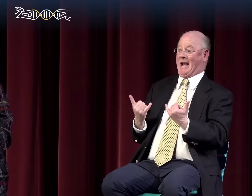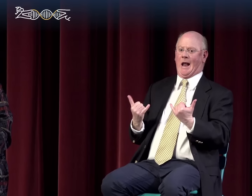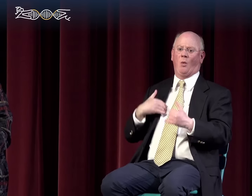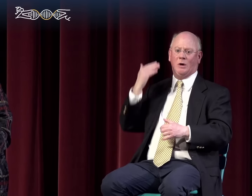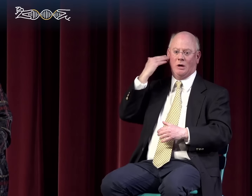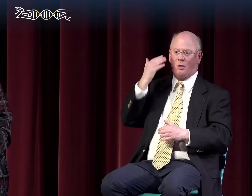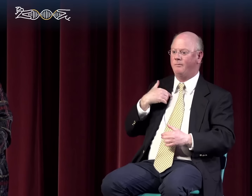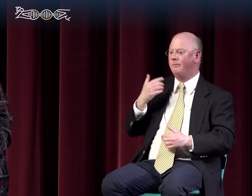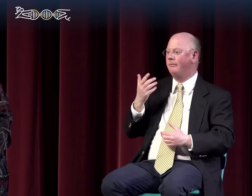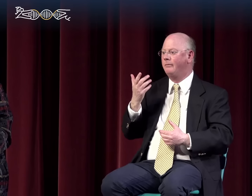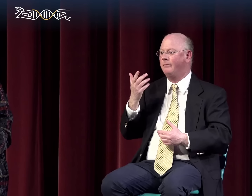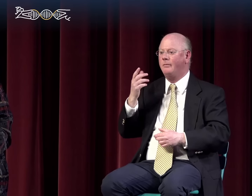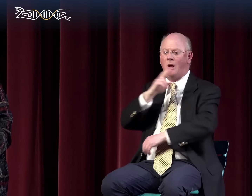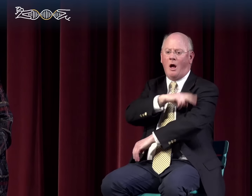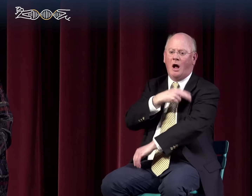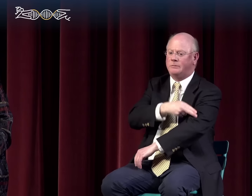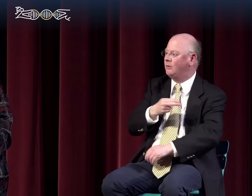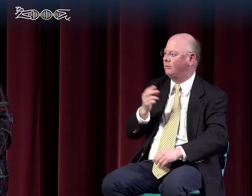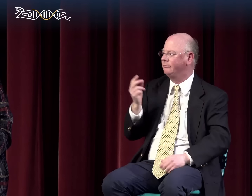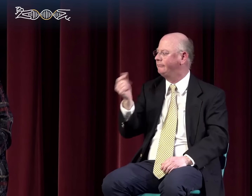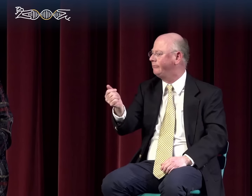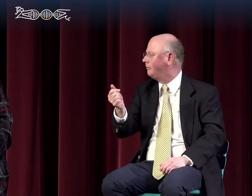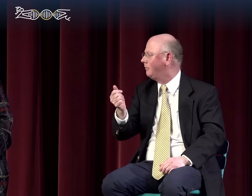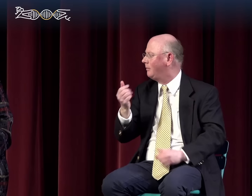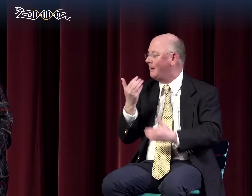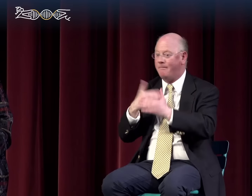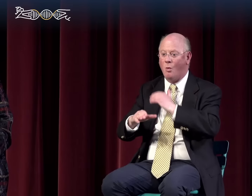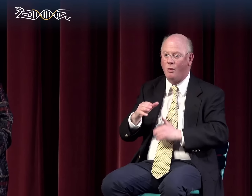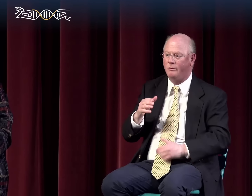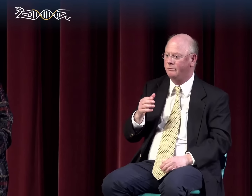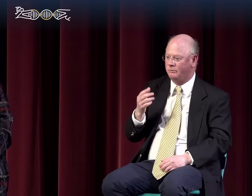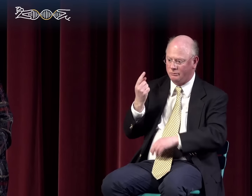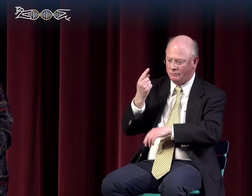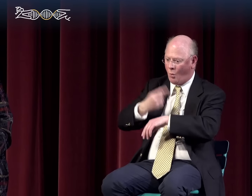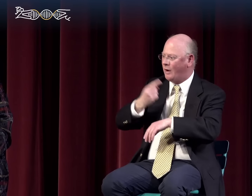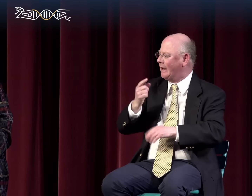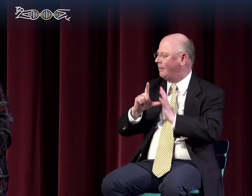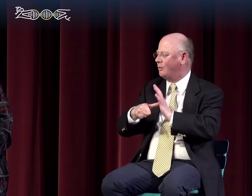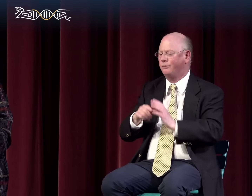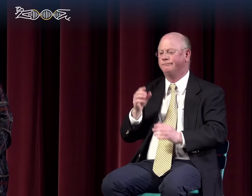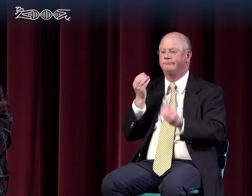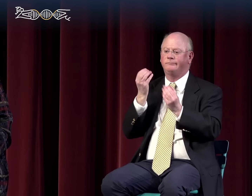Now we know when child is born we know a day later, we can find out that your